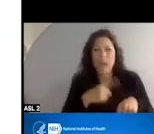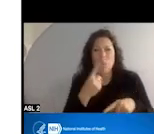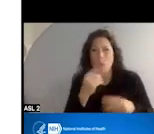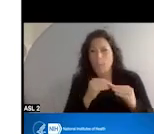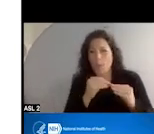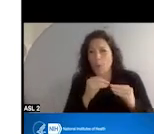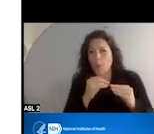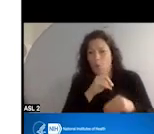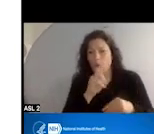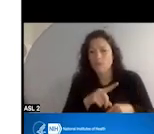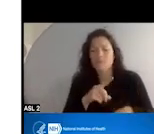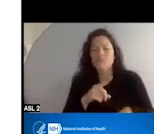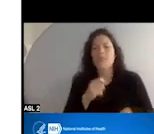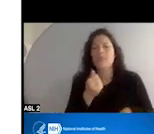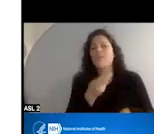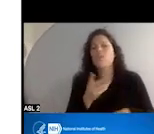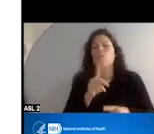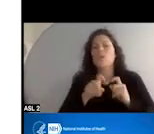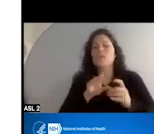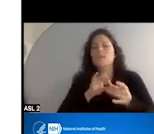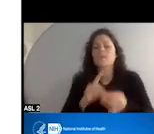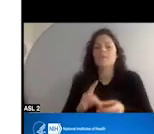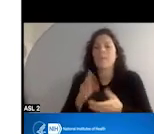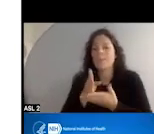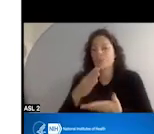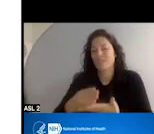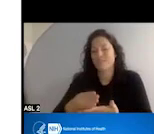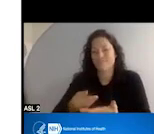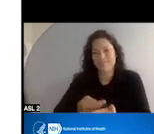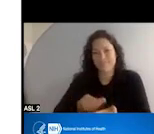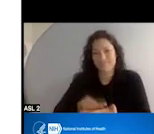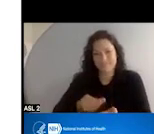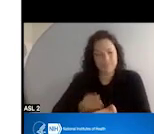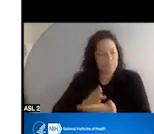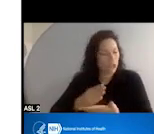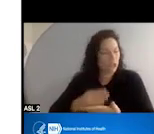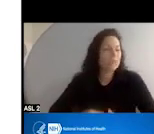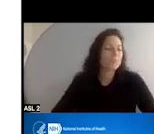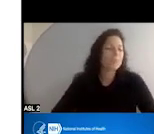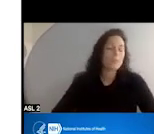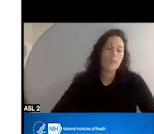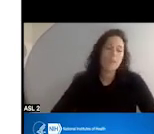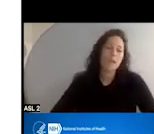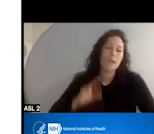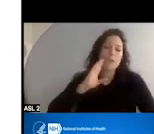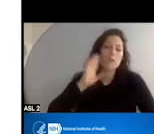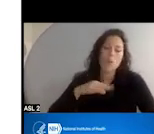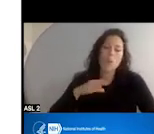There are a few questions about budgets, and I know that our OPERA colleagues